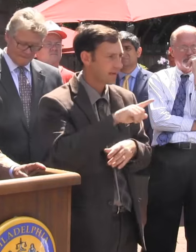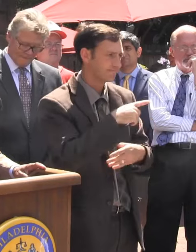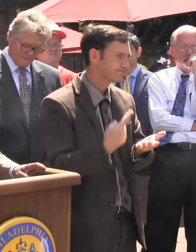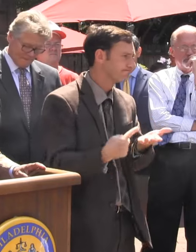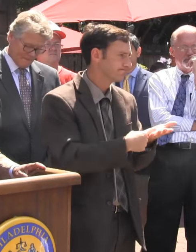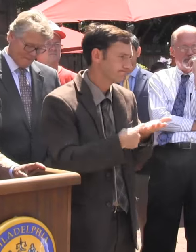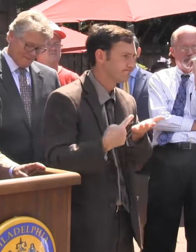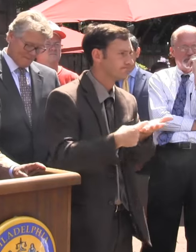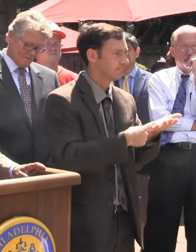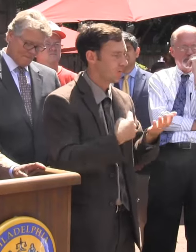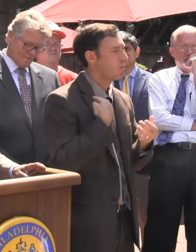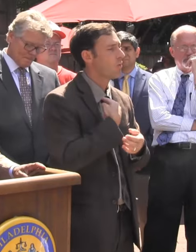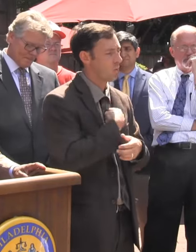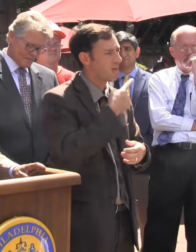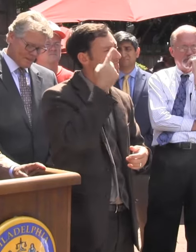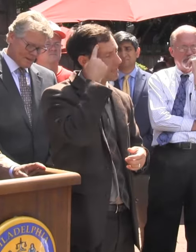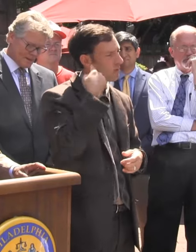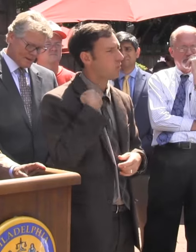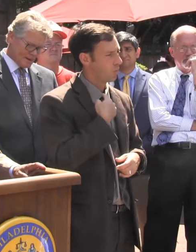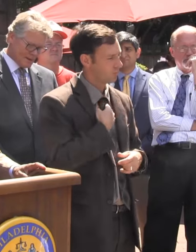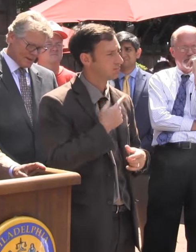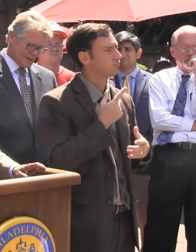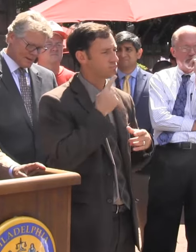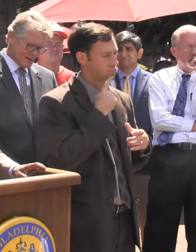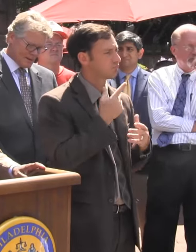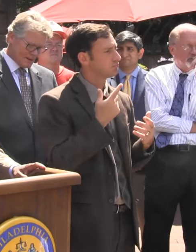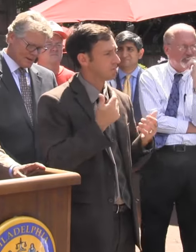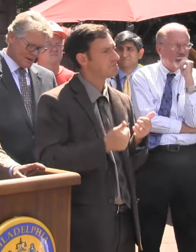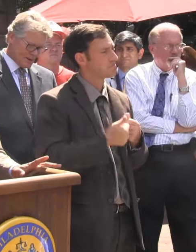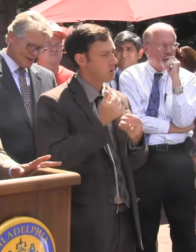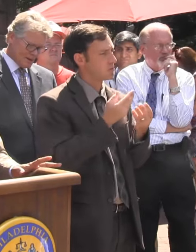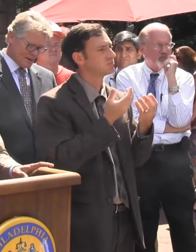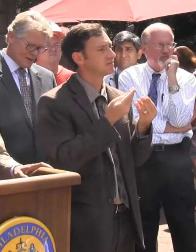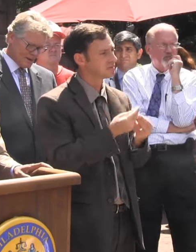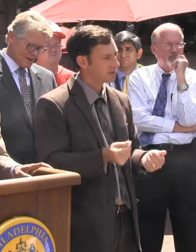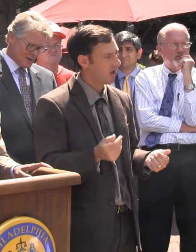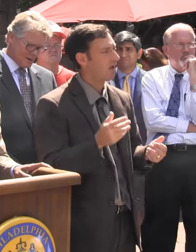we think that we've pretty much solved most of the challenges that any of the businesses